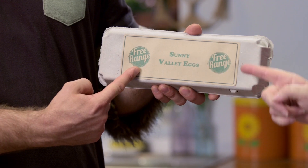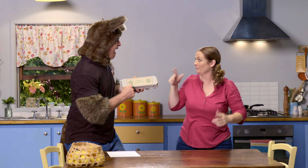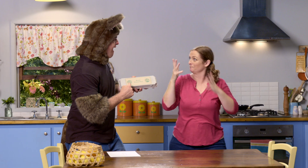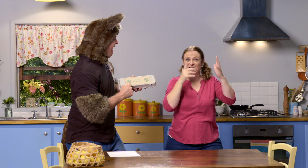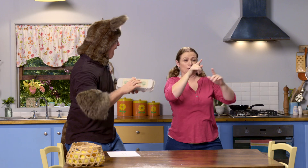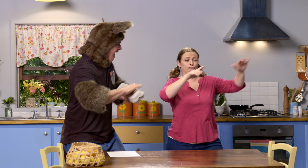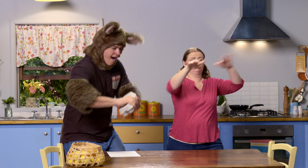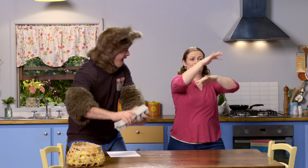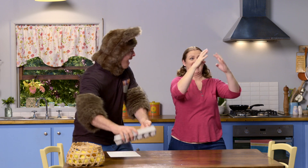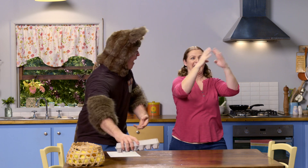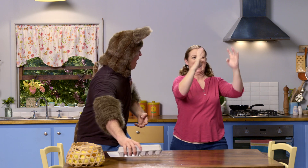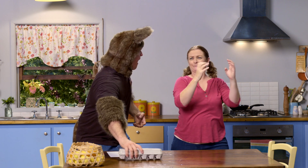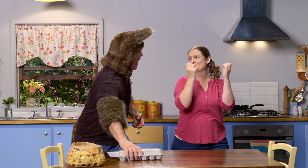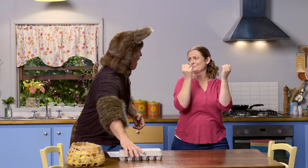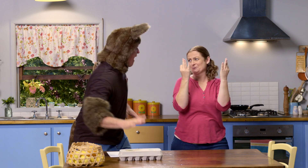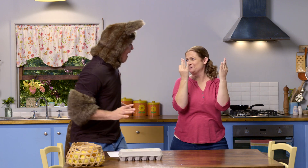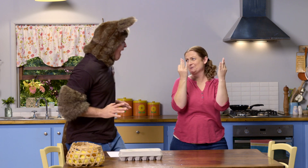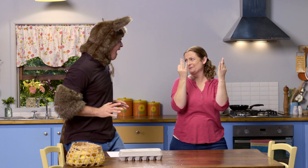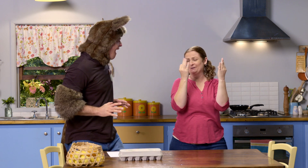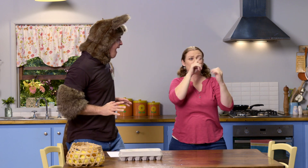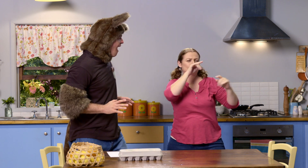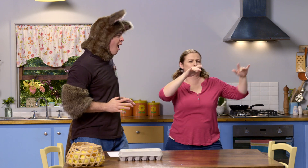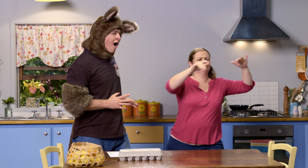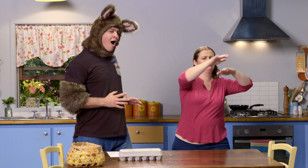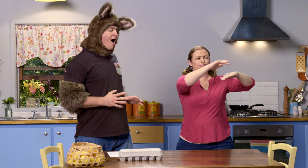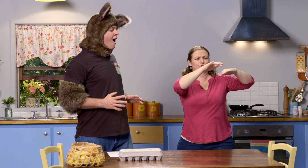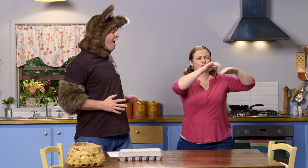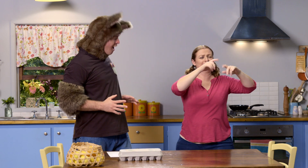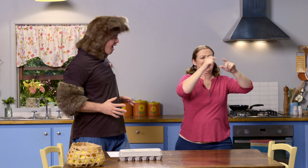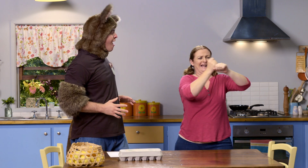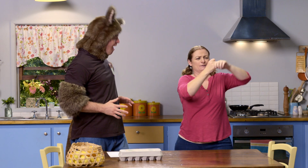Yes, it says free range. That means there are no cages for those chickens and hens.